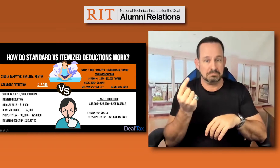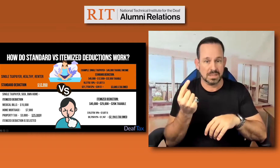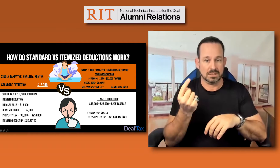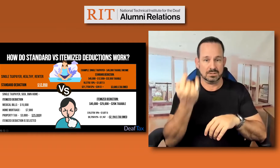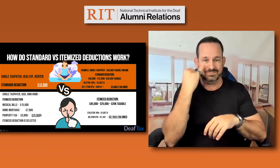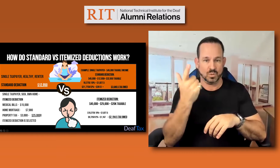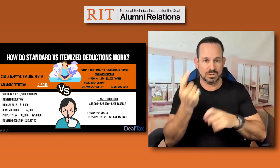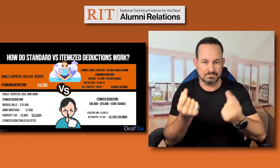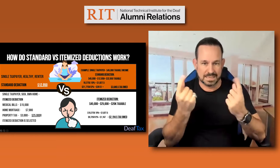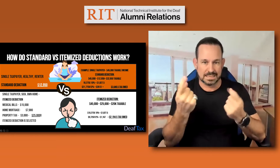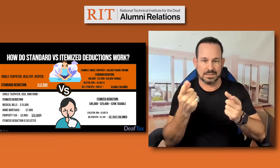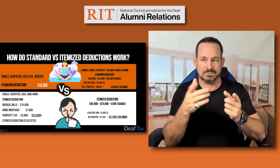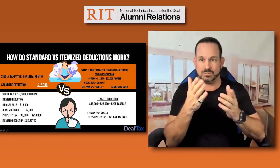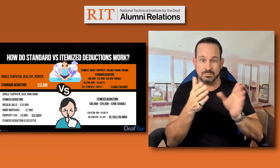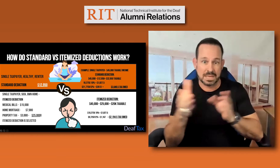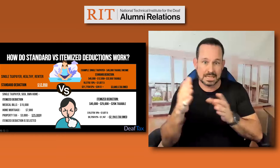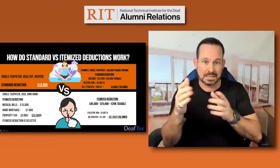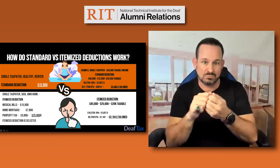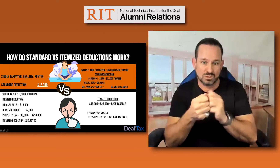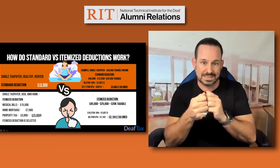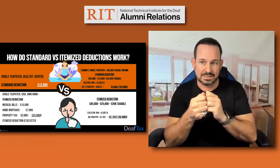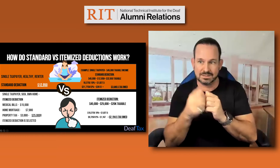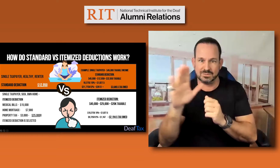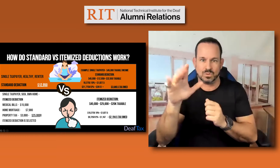Everyone is eligible for standardized deductions.